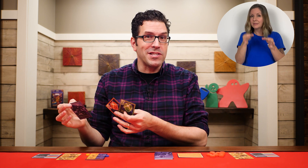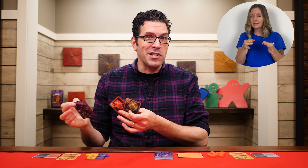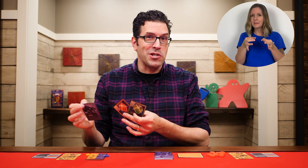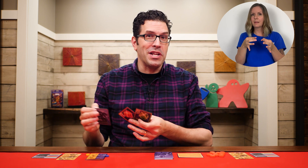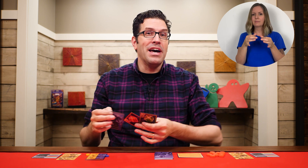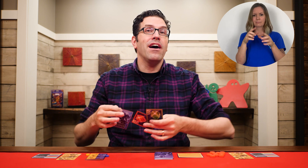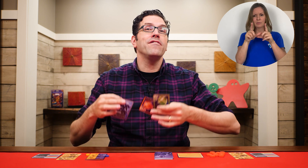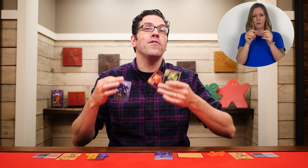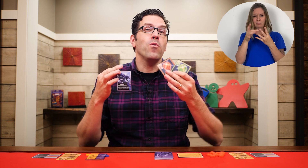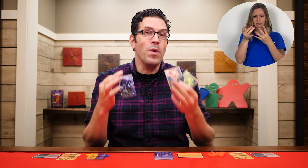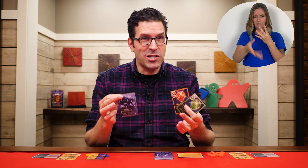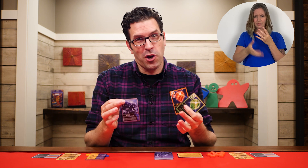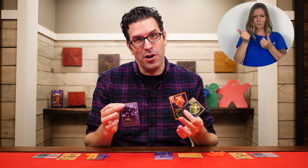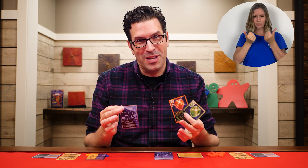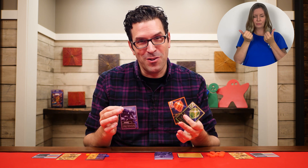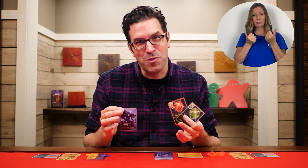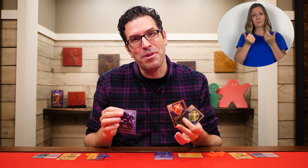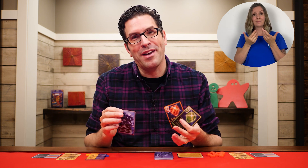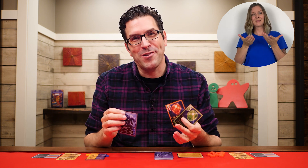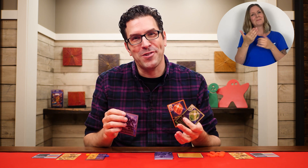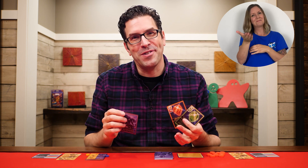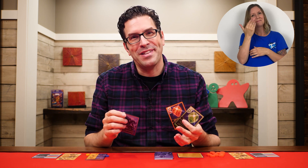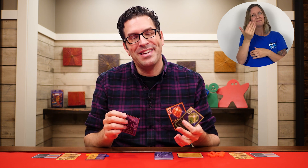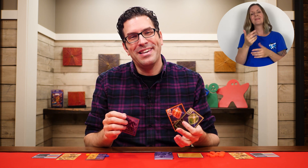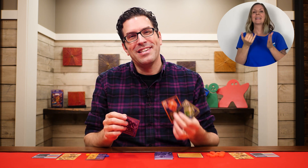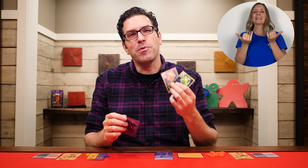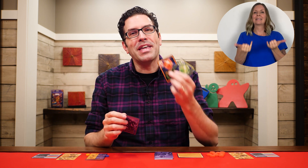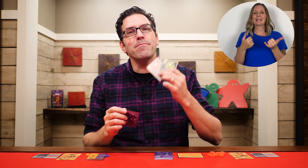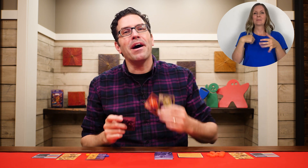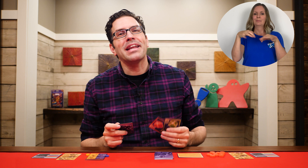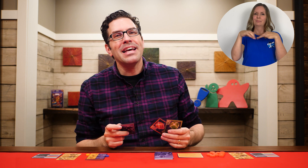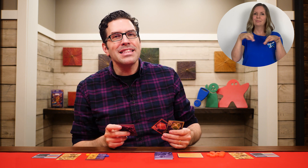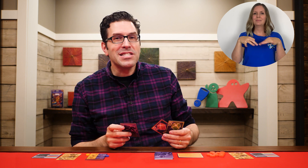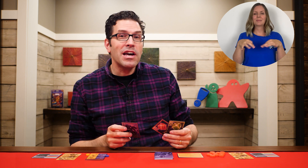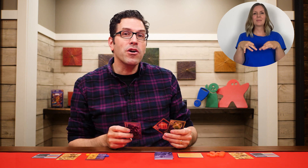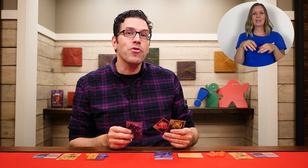decision of which card you should play on your turn. So with that in mind, let’s now